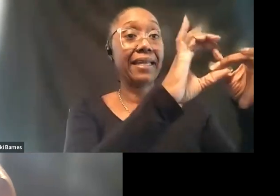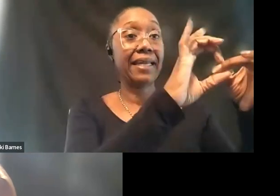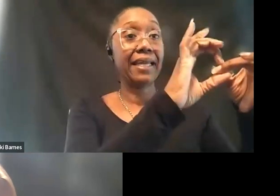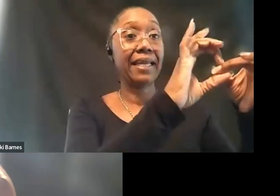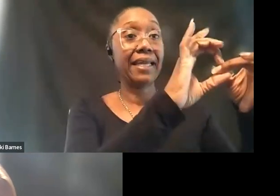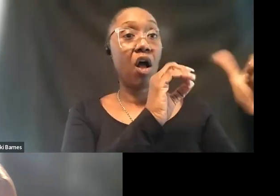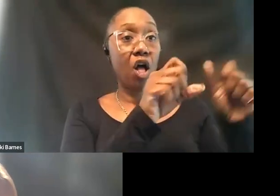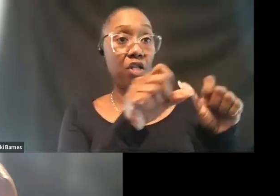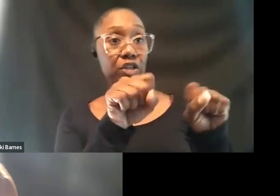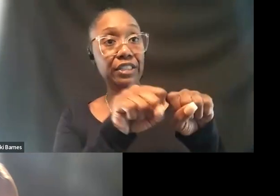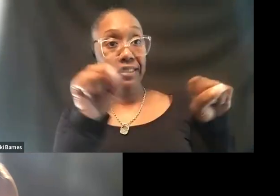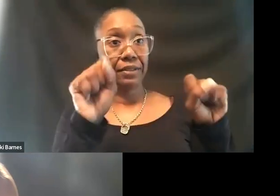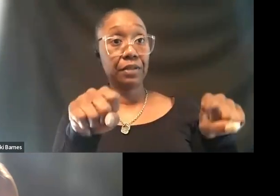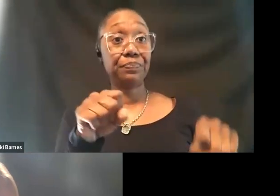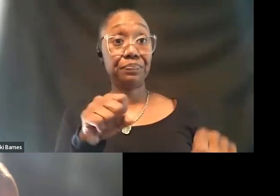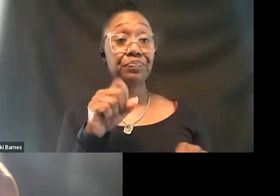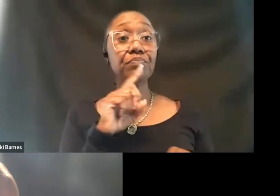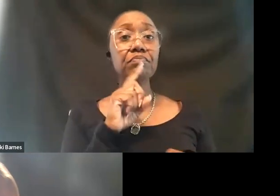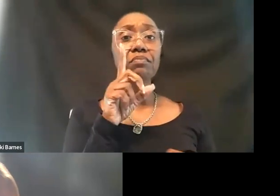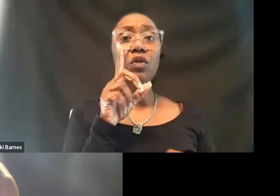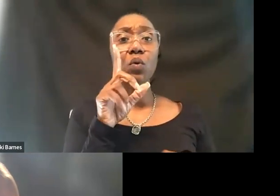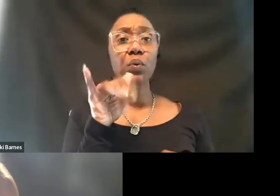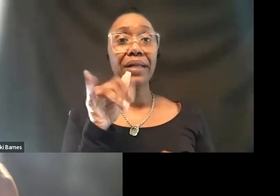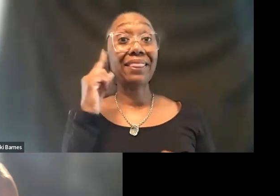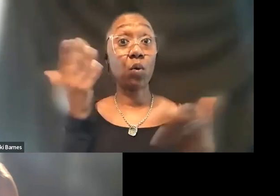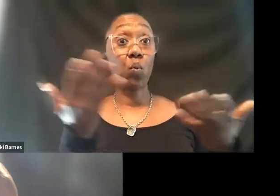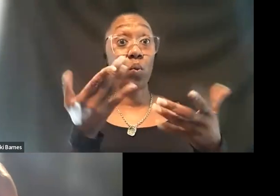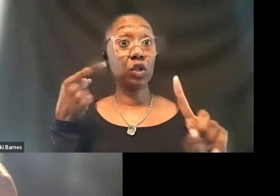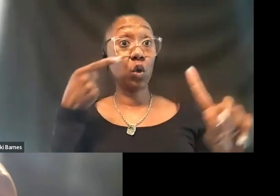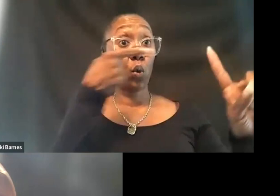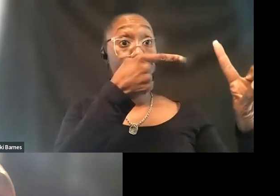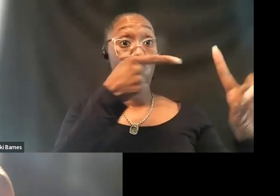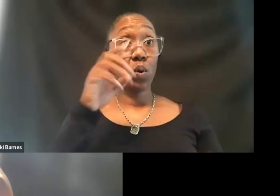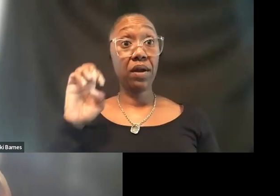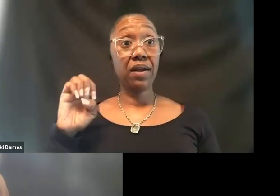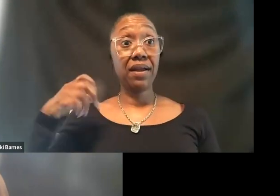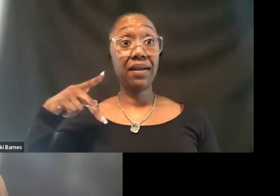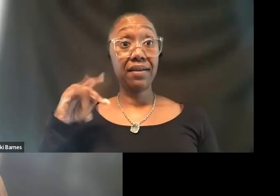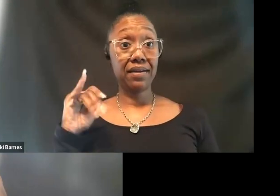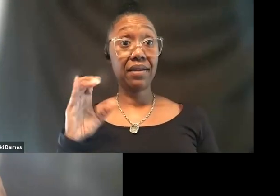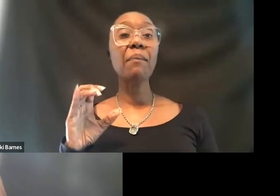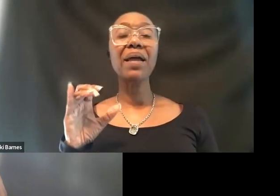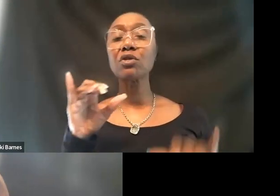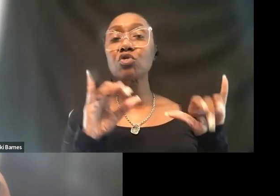And it's, it's a really, I think the goal of Epic really is universal health care records.